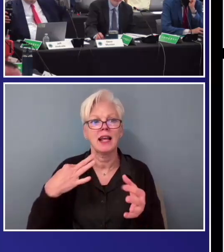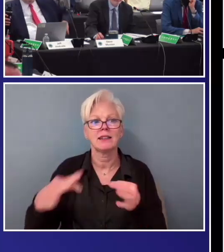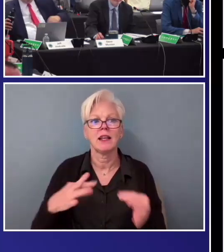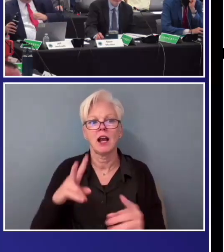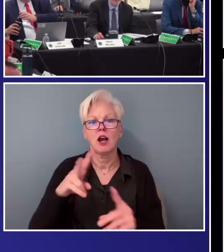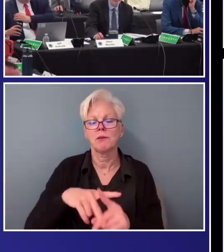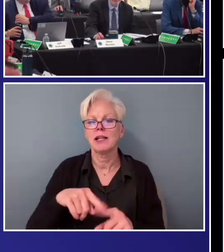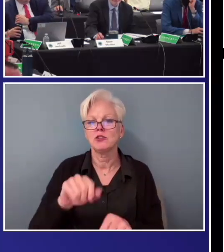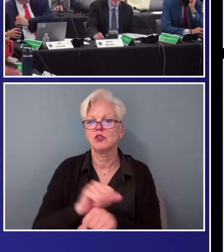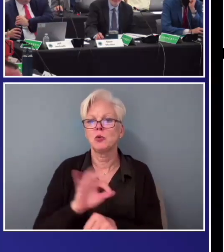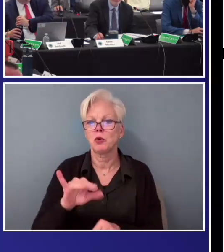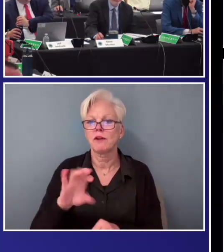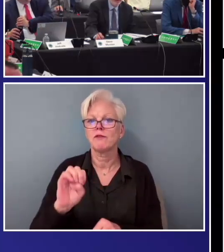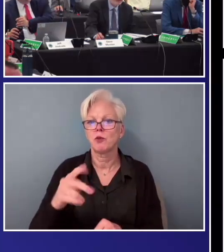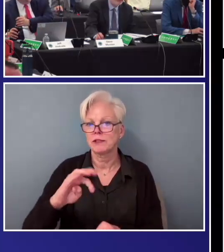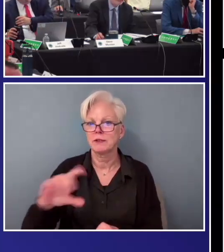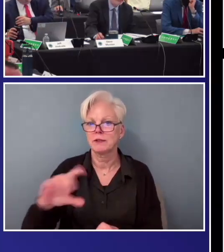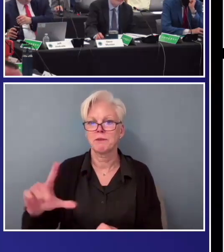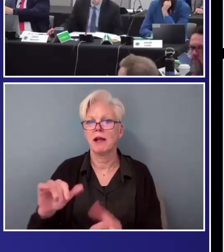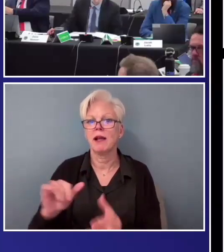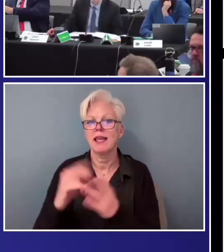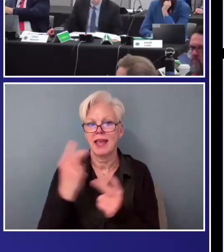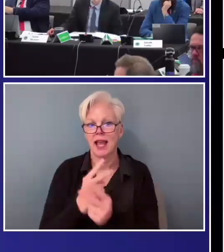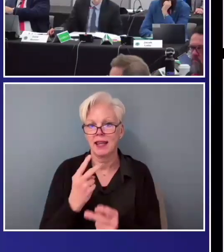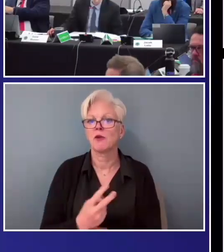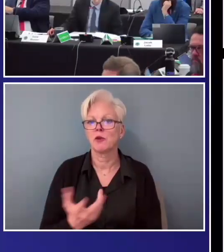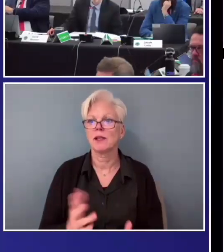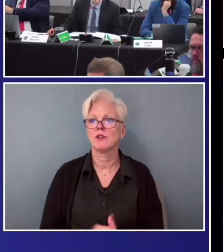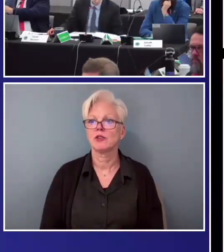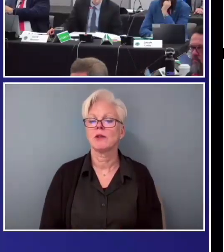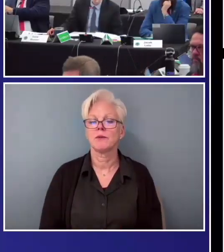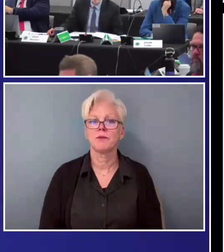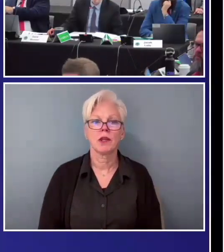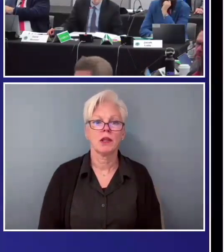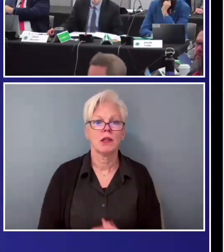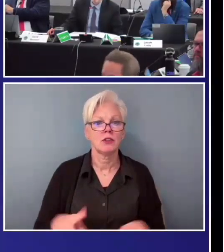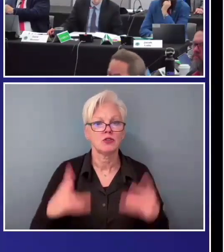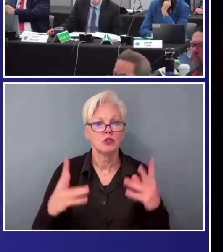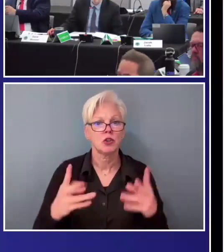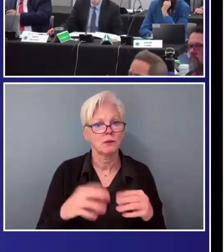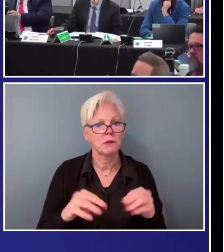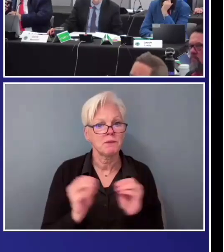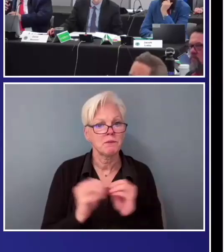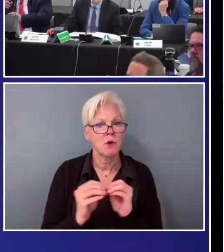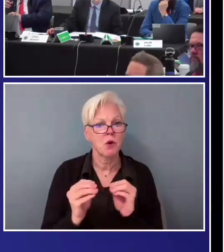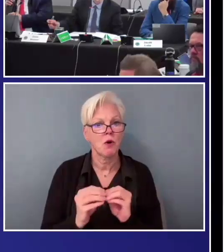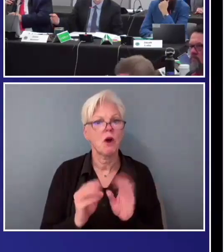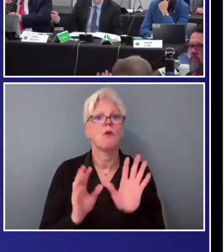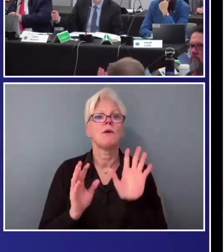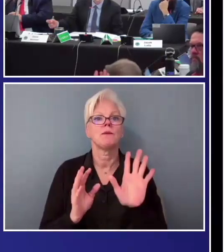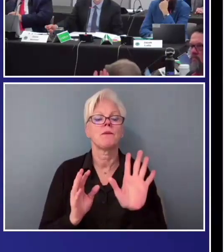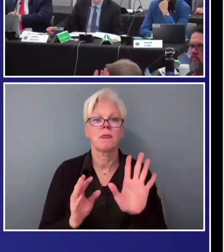Pell and that calculation. And we can scroll down a little bit further. I'll pause if --